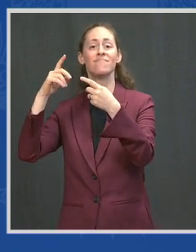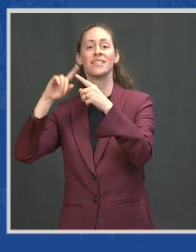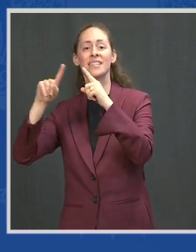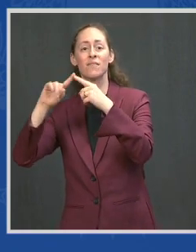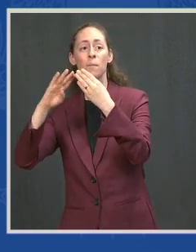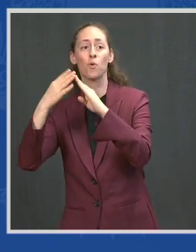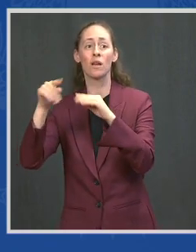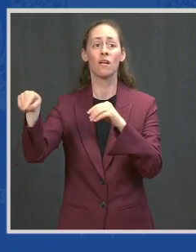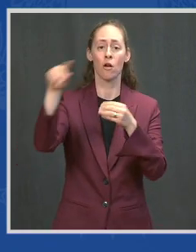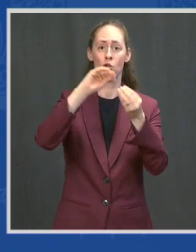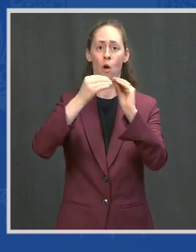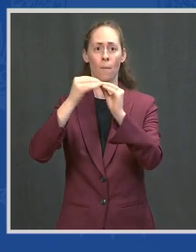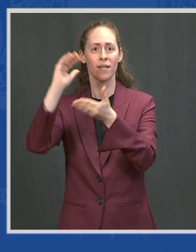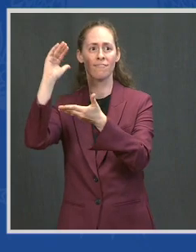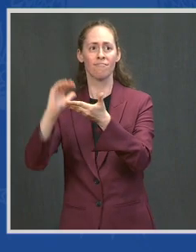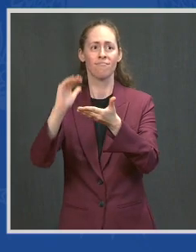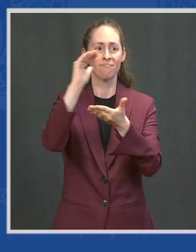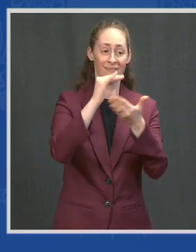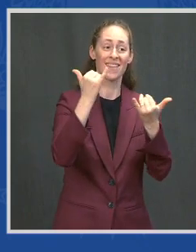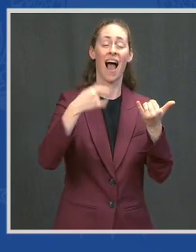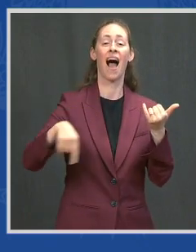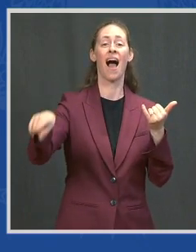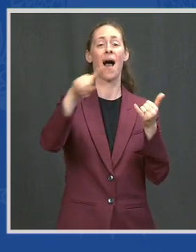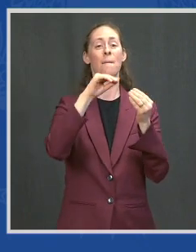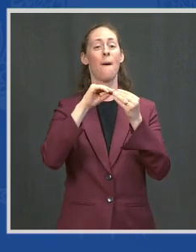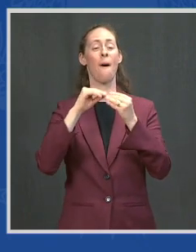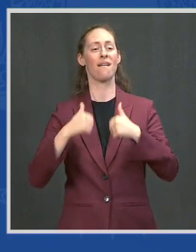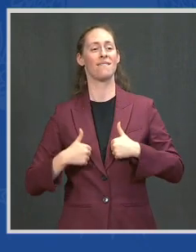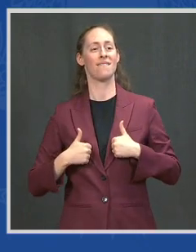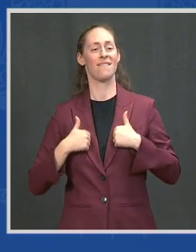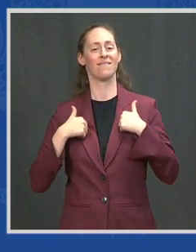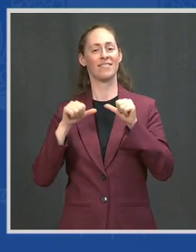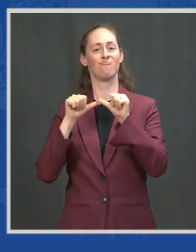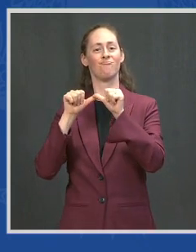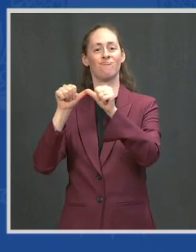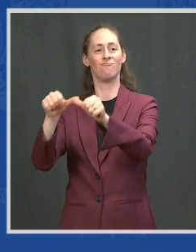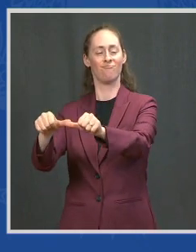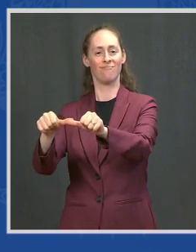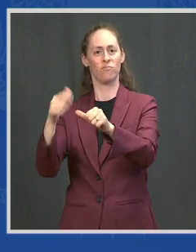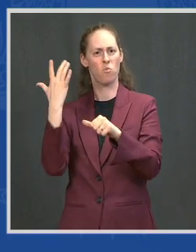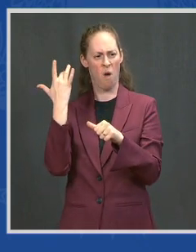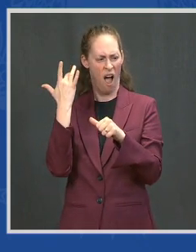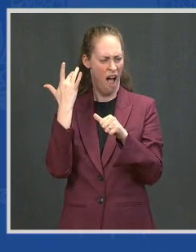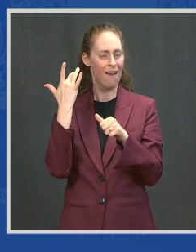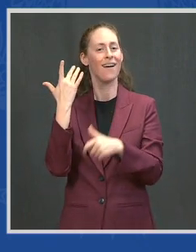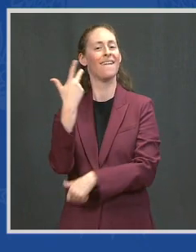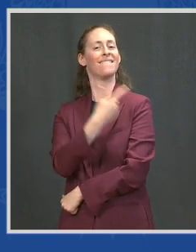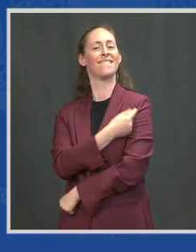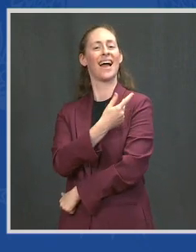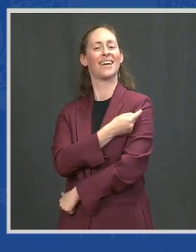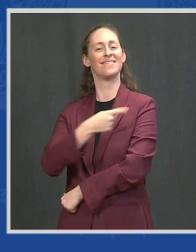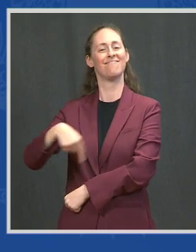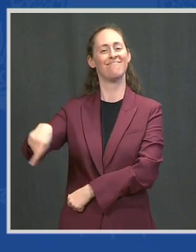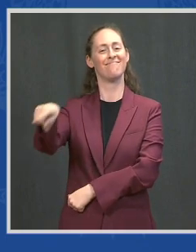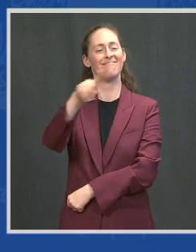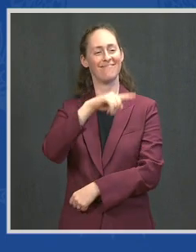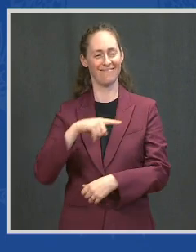who would not be alive otherwise were there not -- had access to rapid vaccination program. Moms and dads, sisters and brothers,